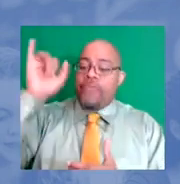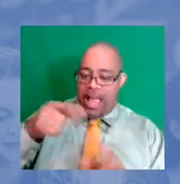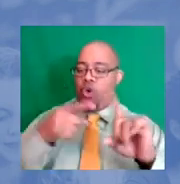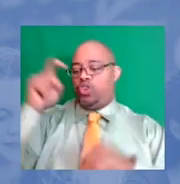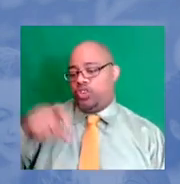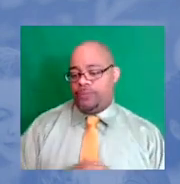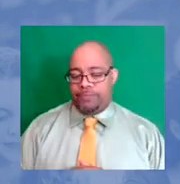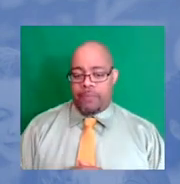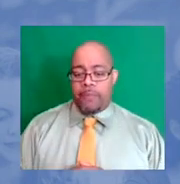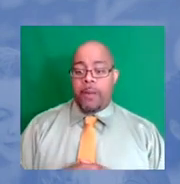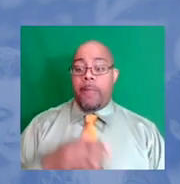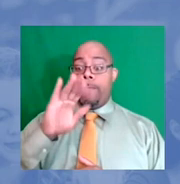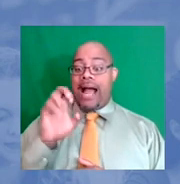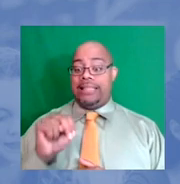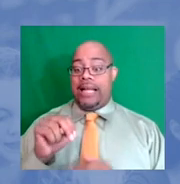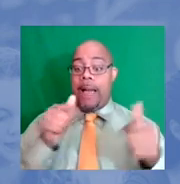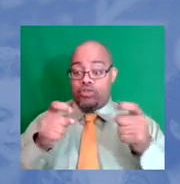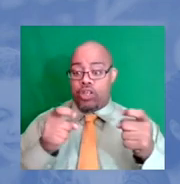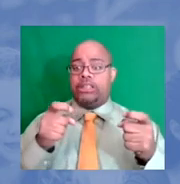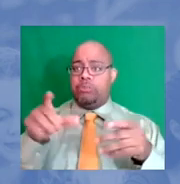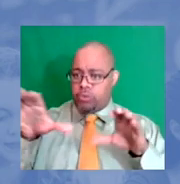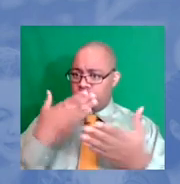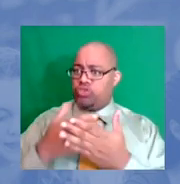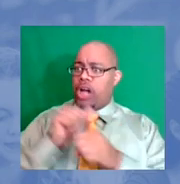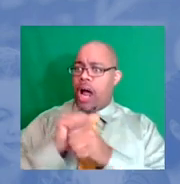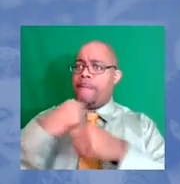PART MAKING SURE THE RESOURCES ARE THERE. NOW WE HAVE TO DO THE WORK TO MAKE SURE THE